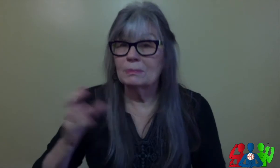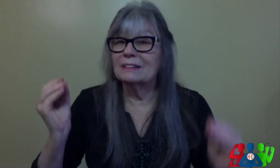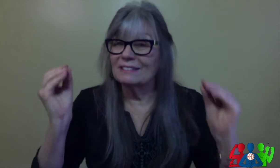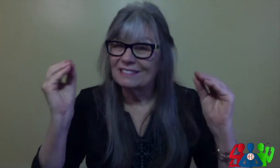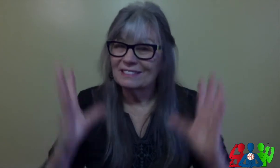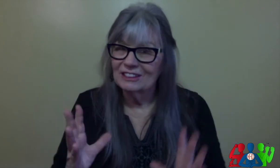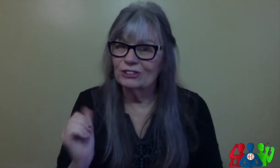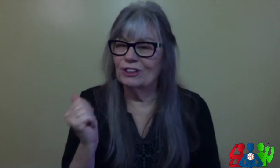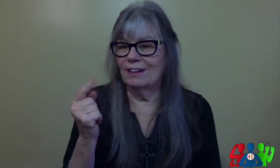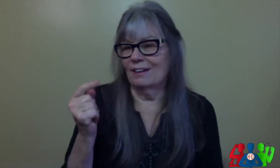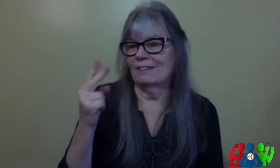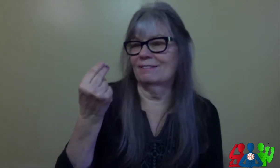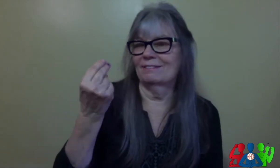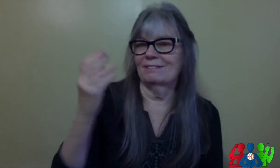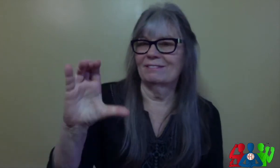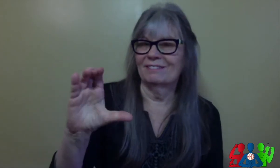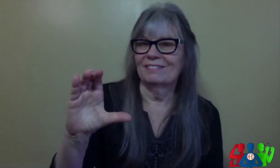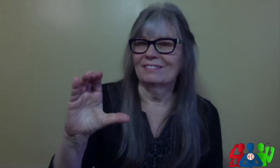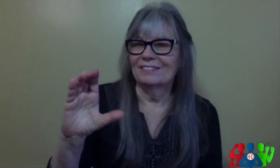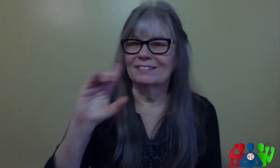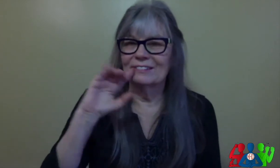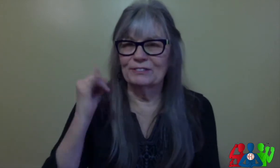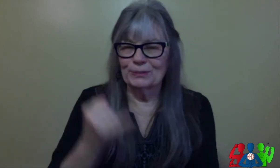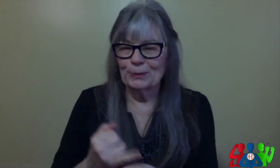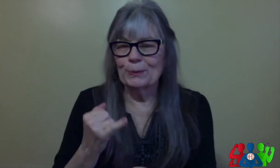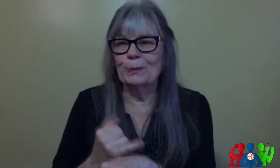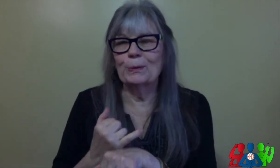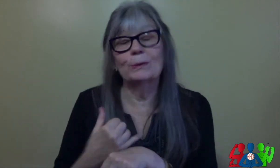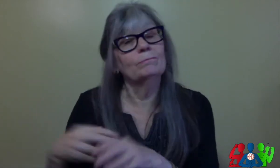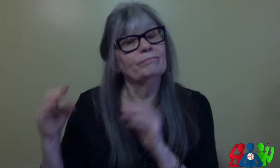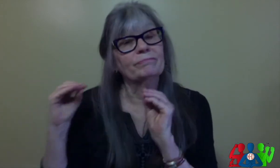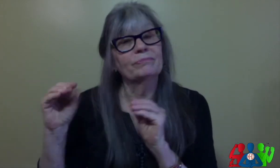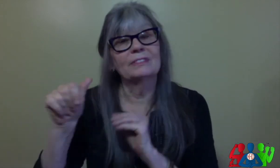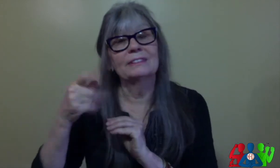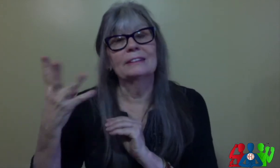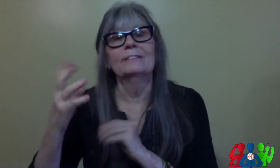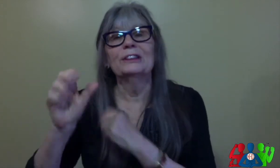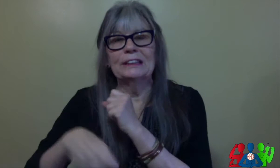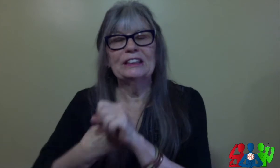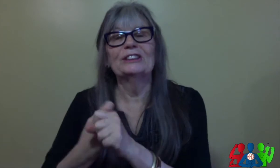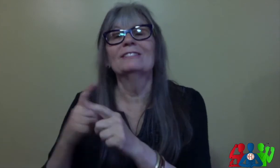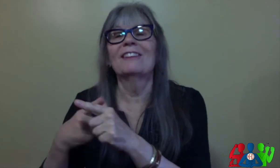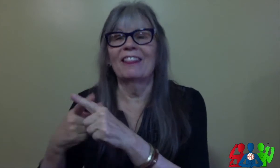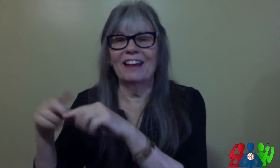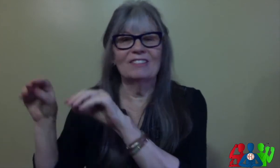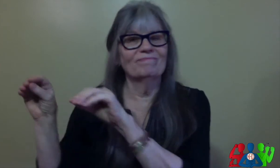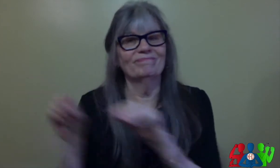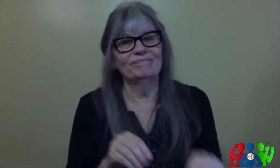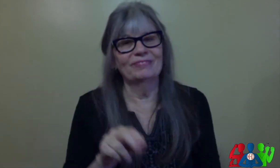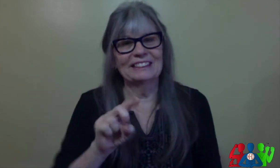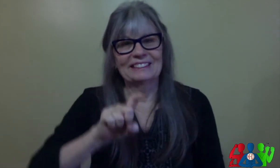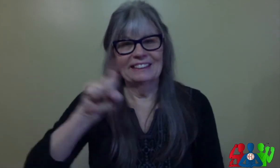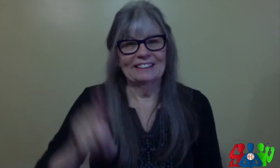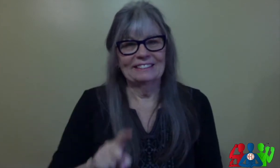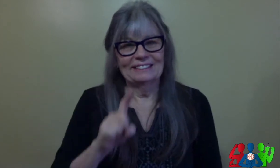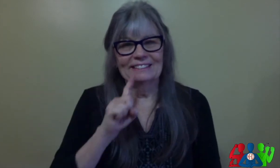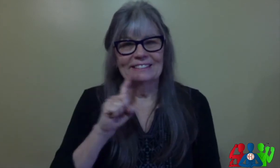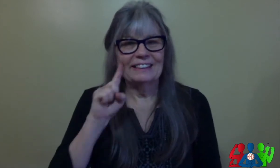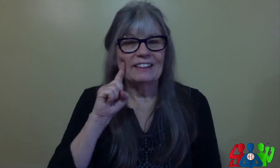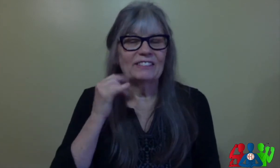and was the first deaf woman teacher at that school. She taught for several years, and